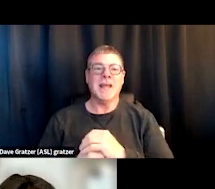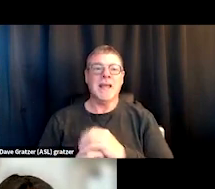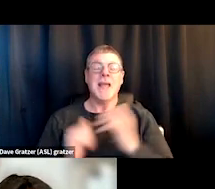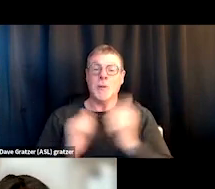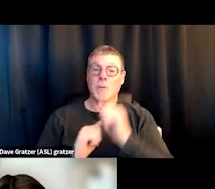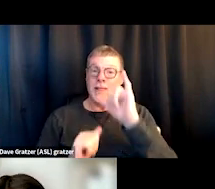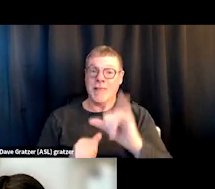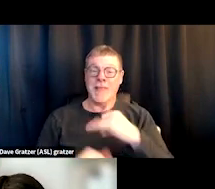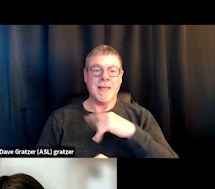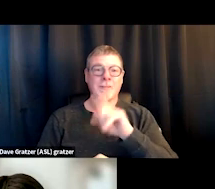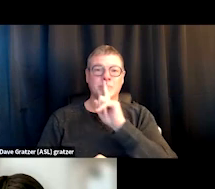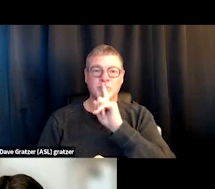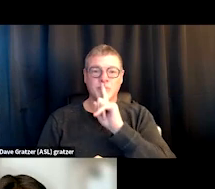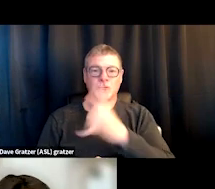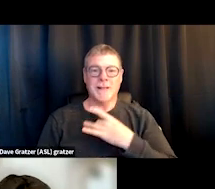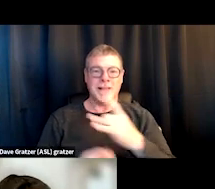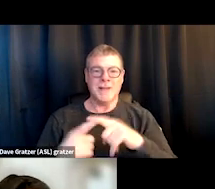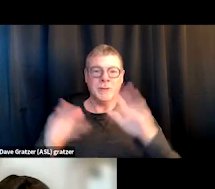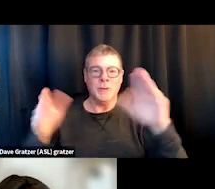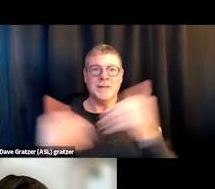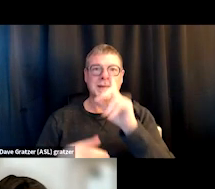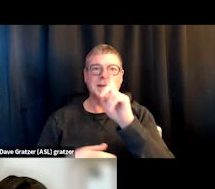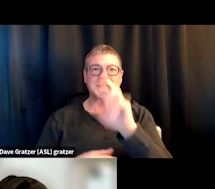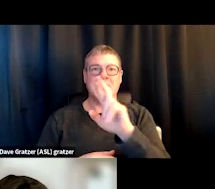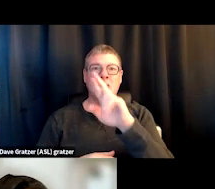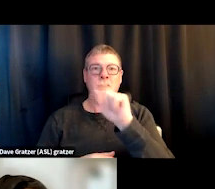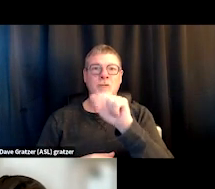I would love to introduce Dr. Rajni Shankar-Brown.